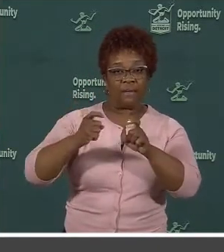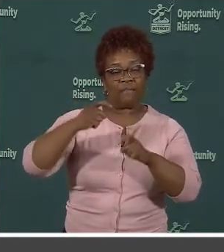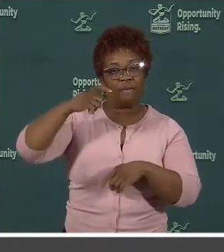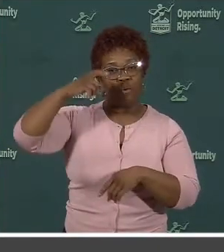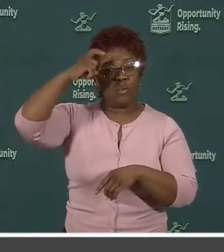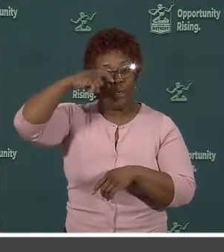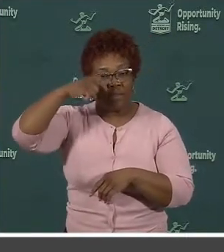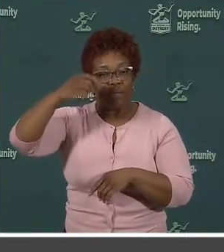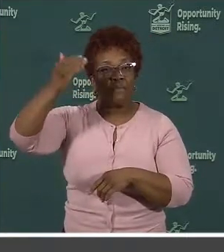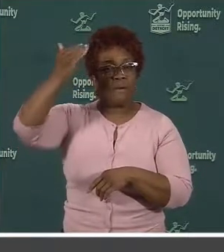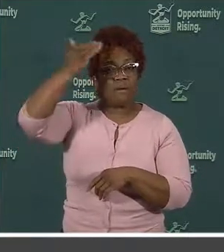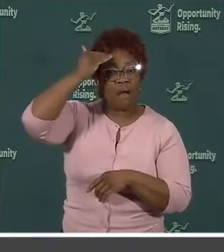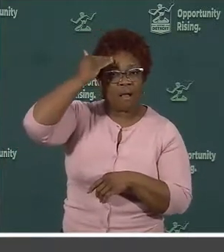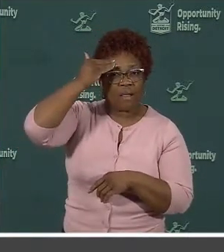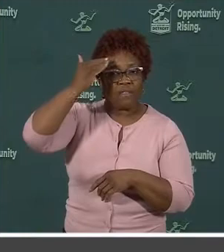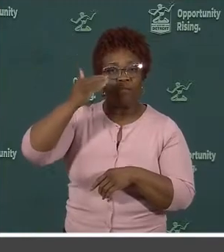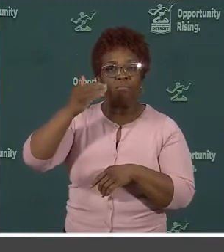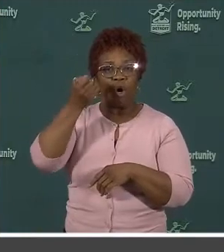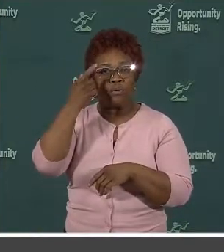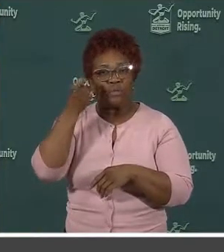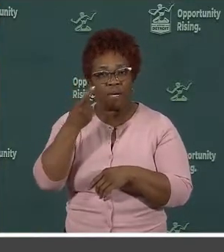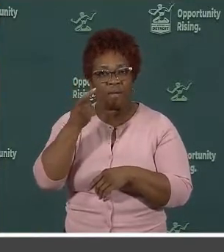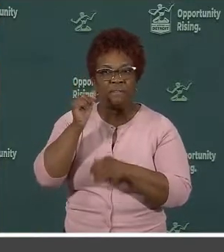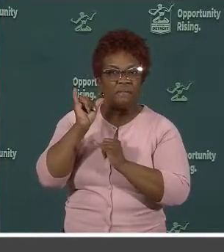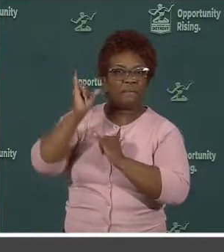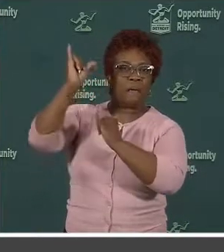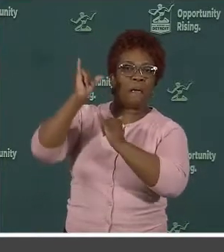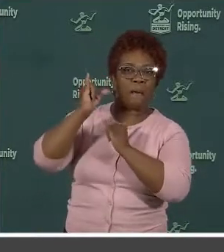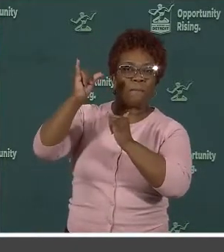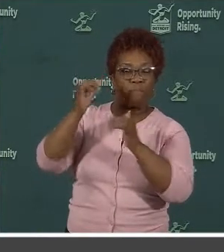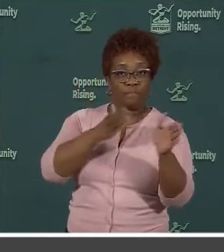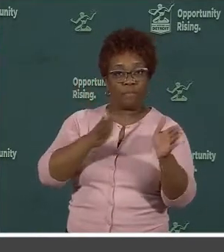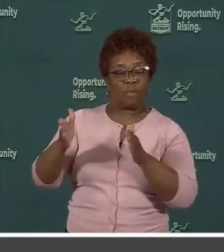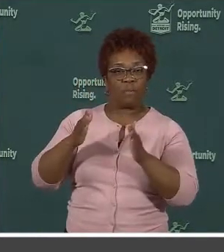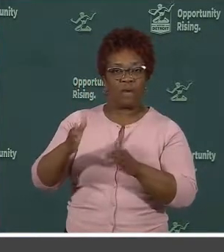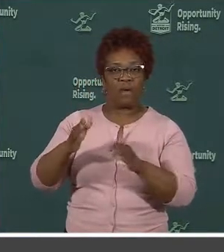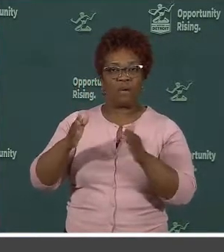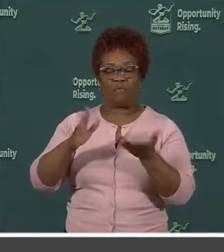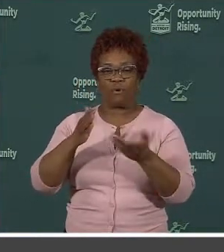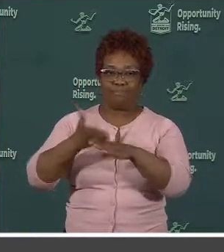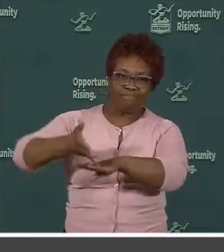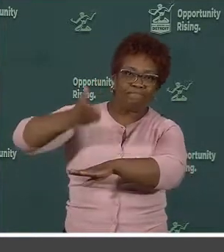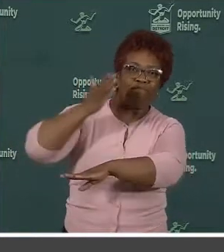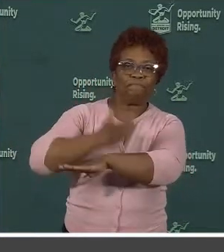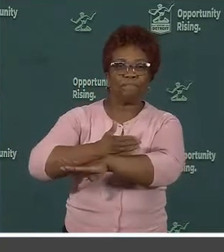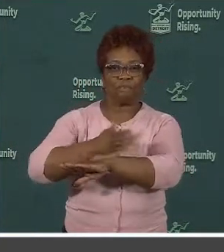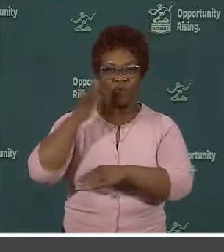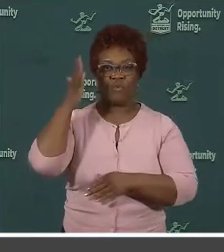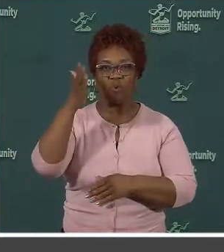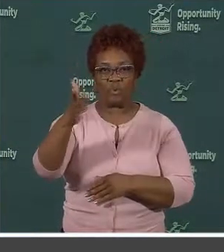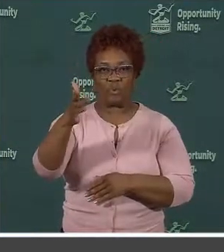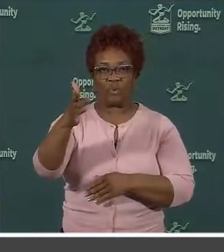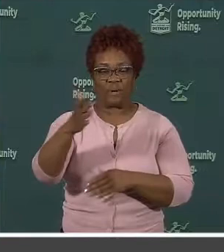YOUR UNDERSTANDING TO PREPARE FOR A BRIGHTER FUTURE AMEN >>